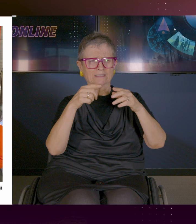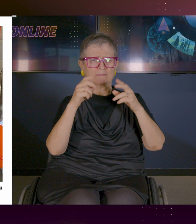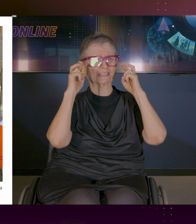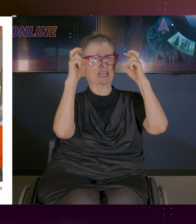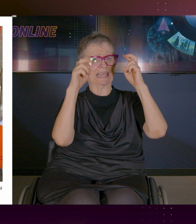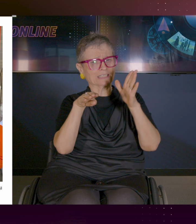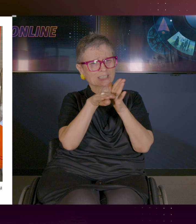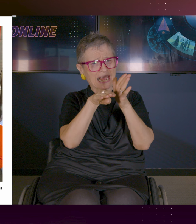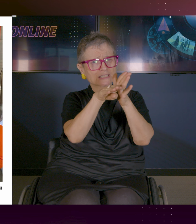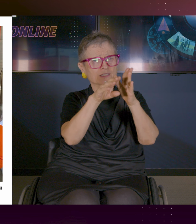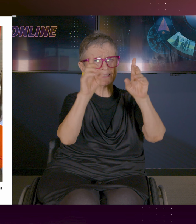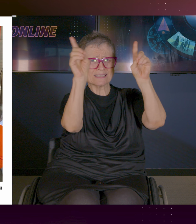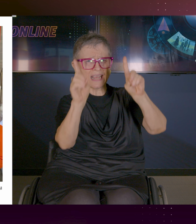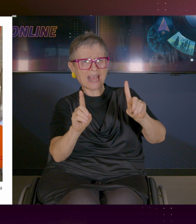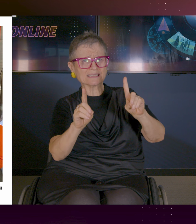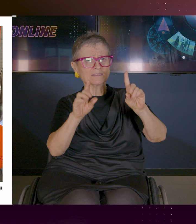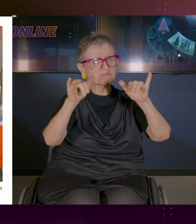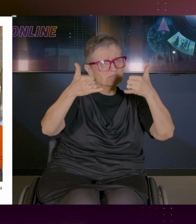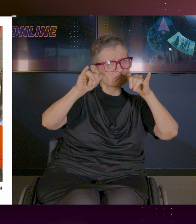I've provided feedback about station design